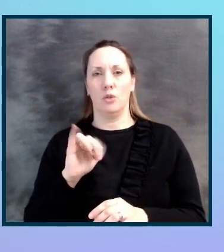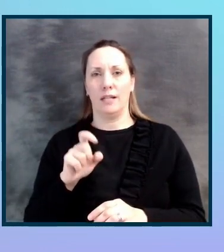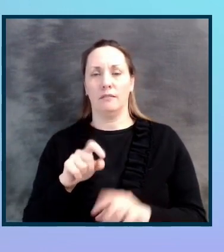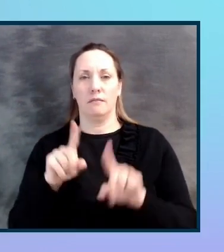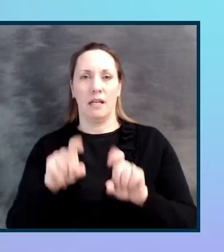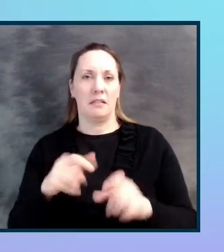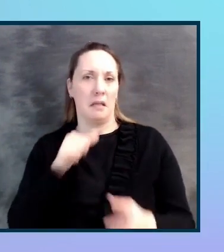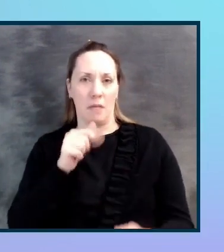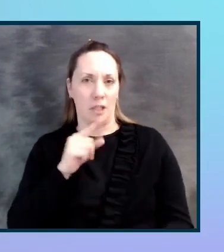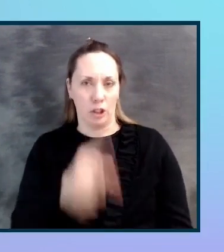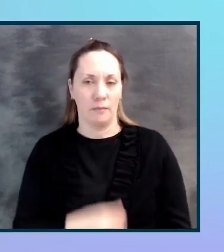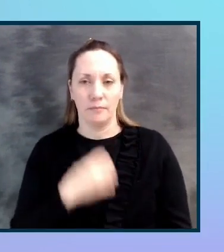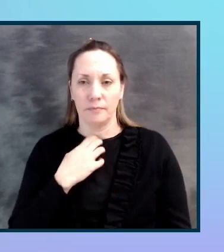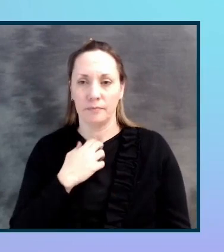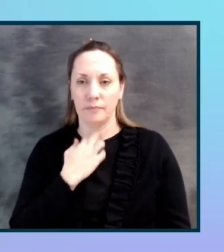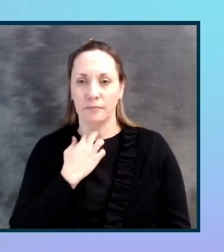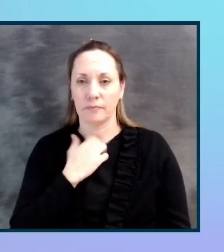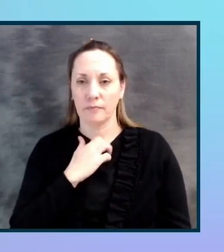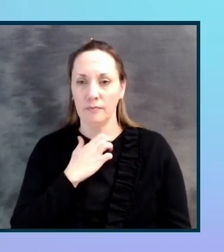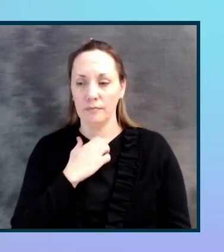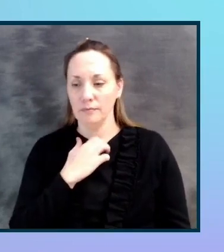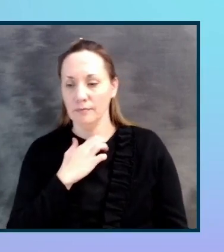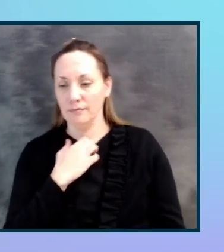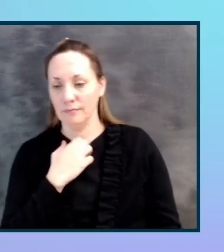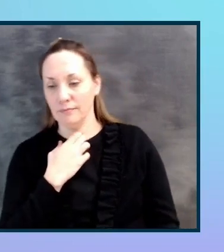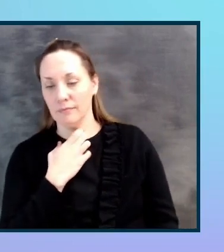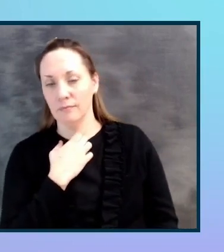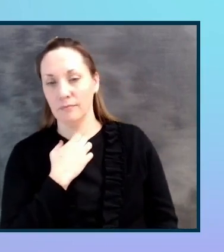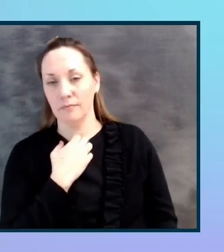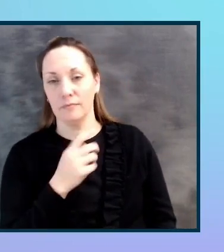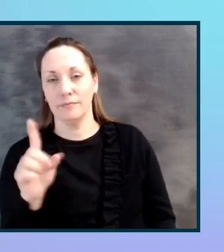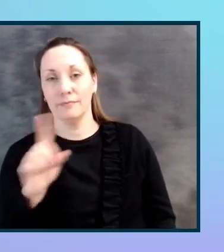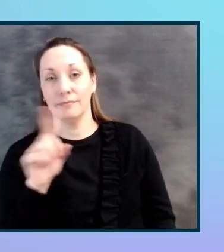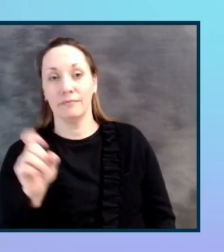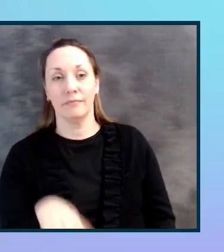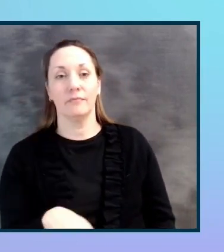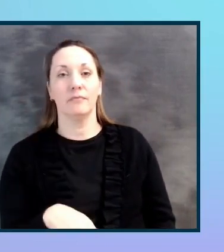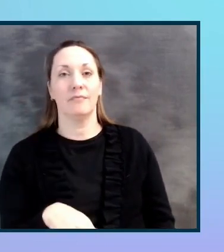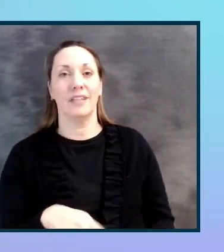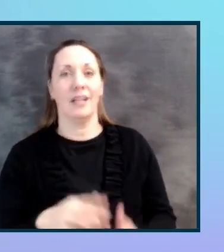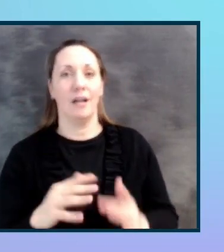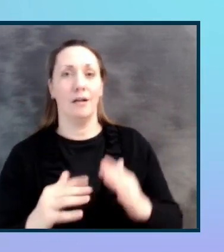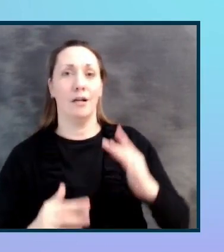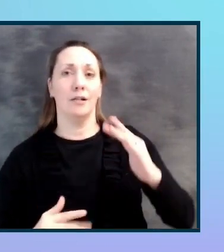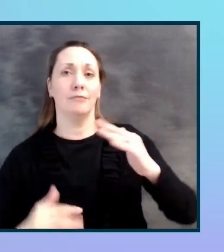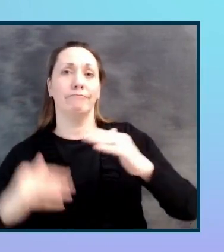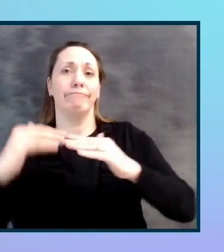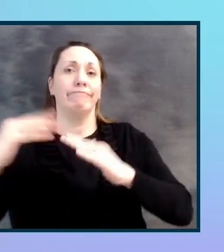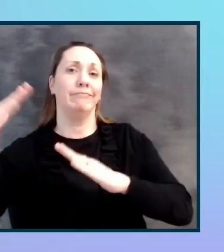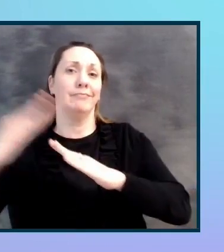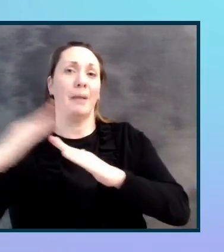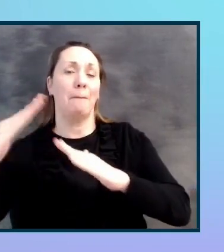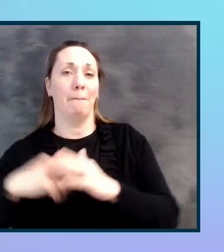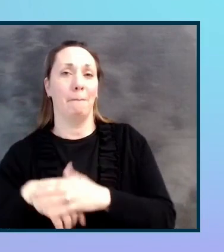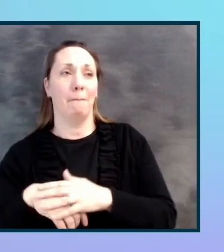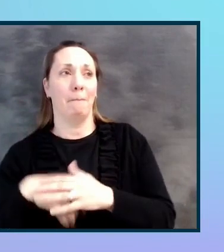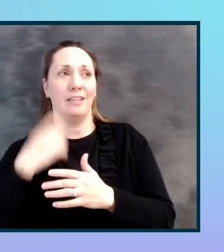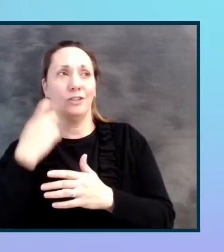Gotcha, okay. Here's a question that skyrocketed up the charts and it came in just a moment ago.